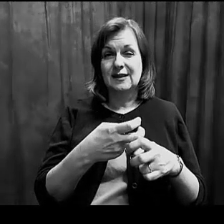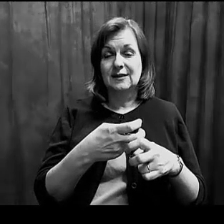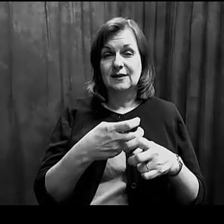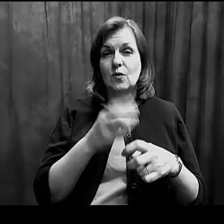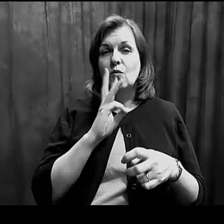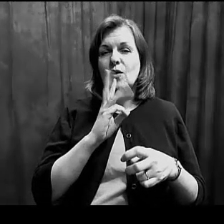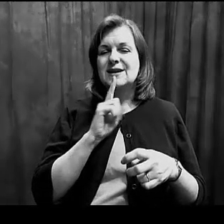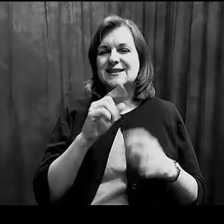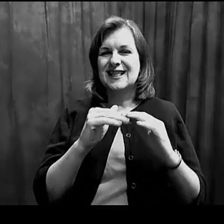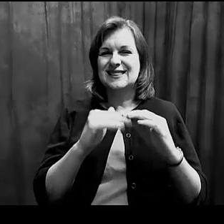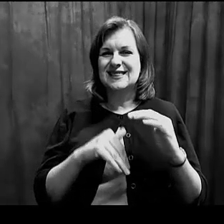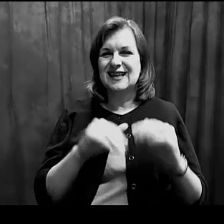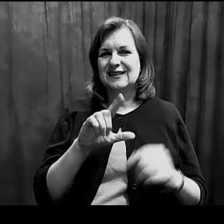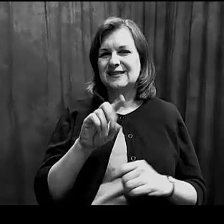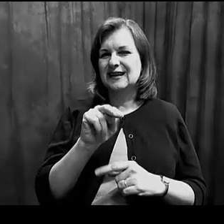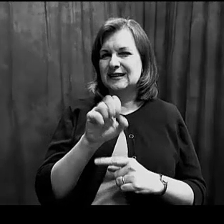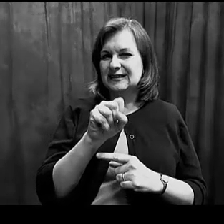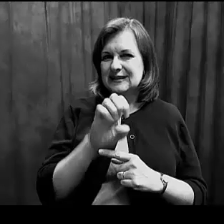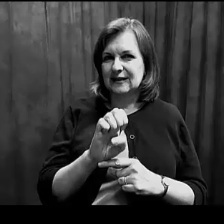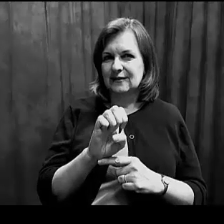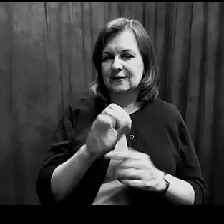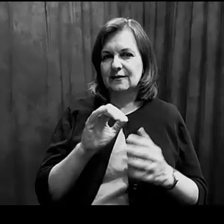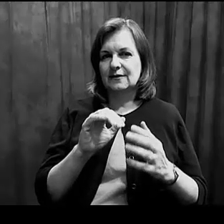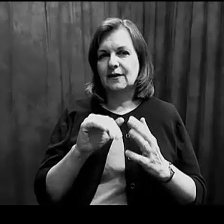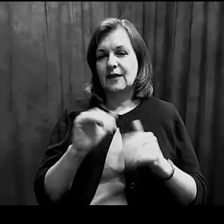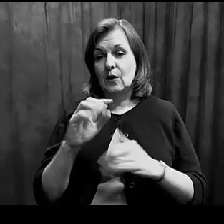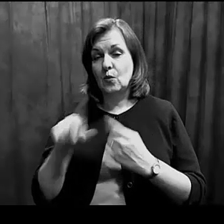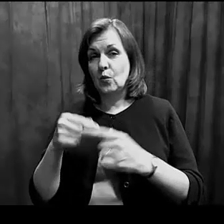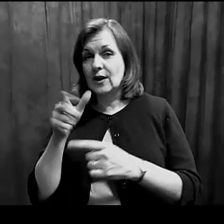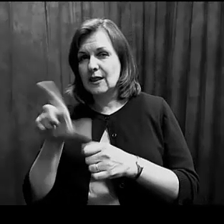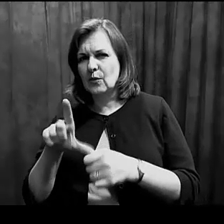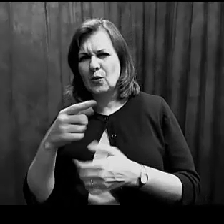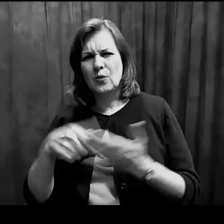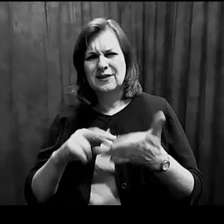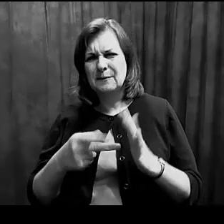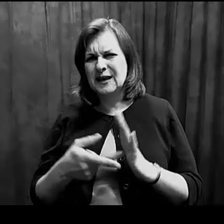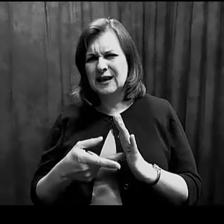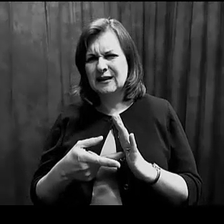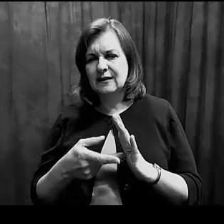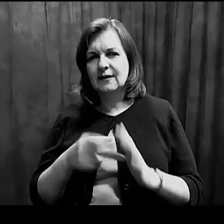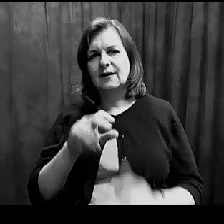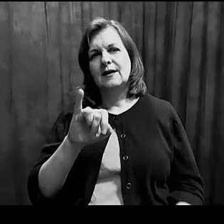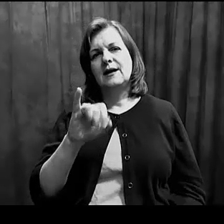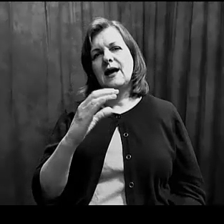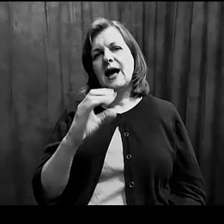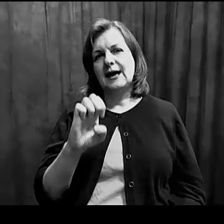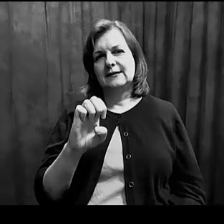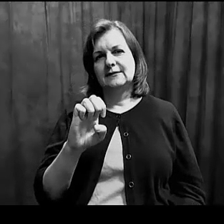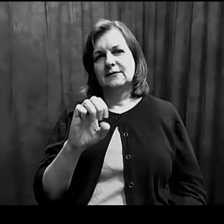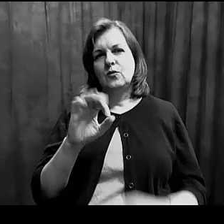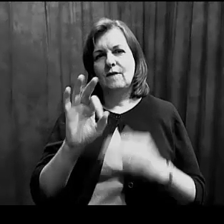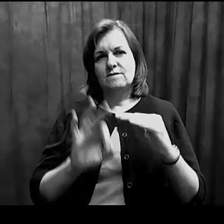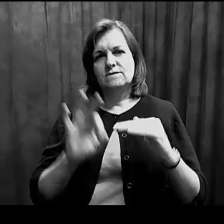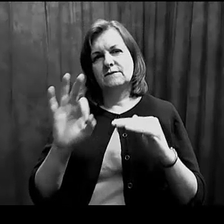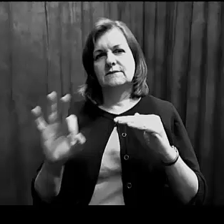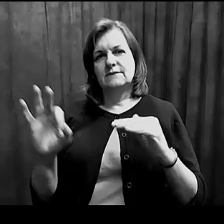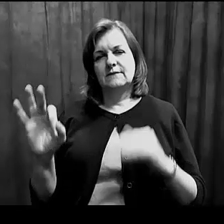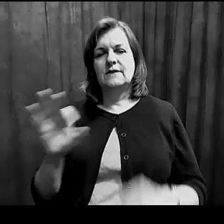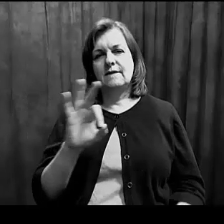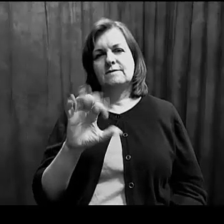less dense when solid than liquid whats the street term for this?